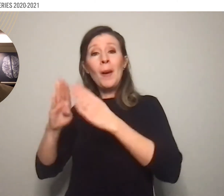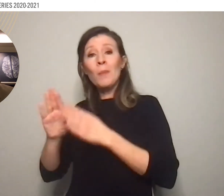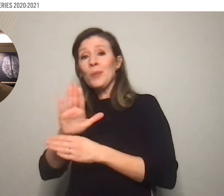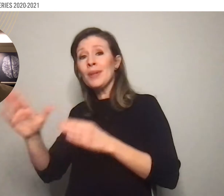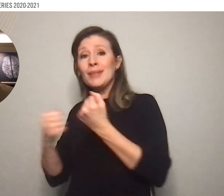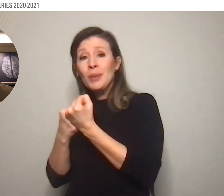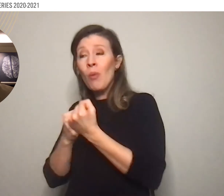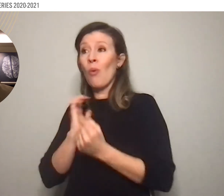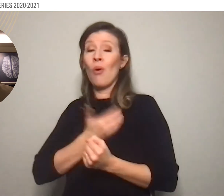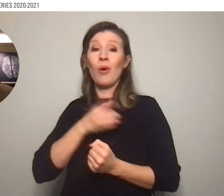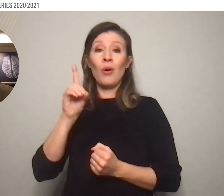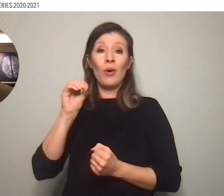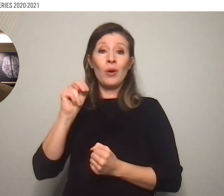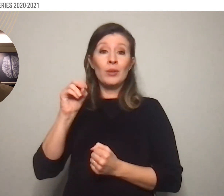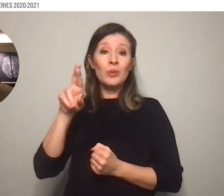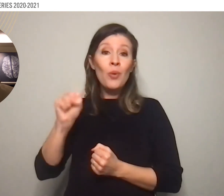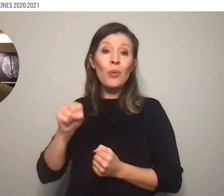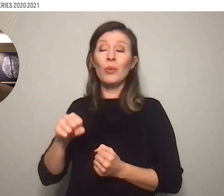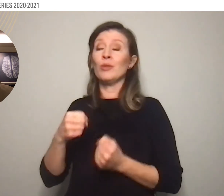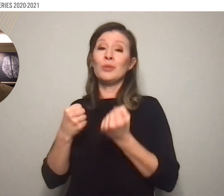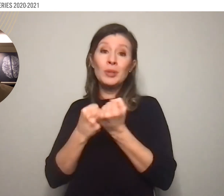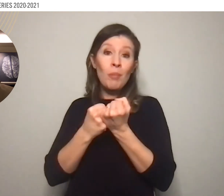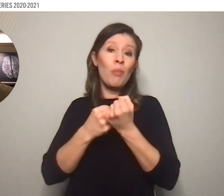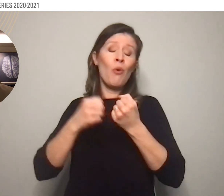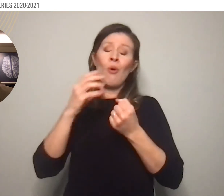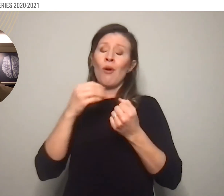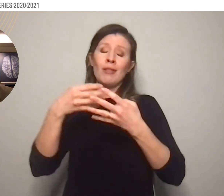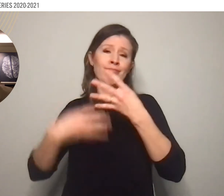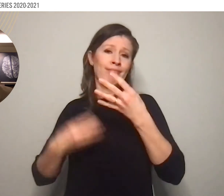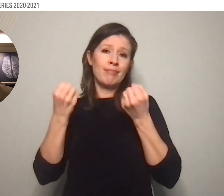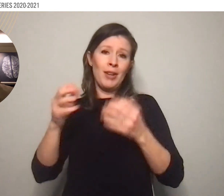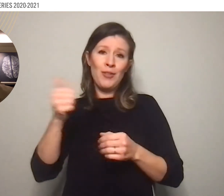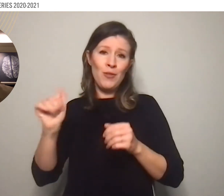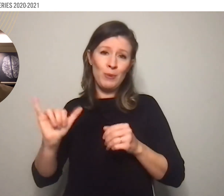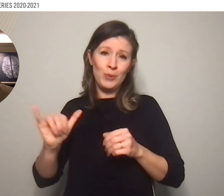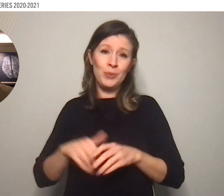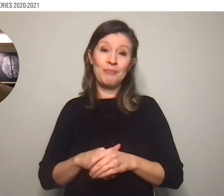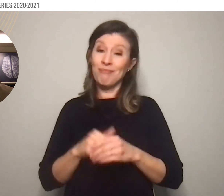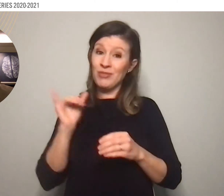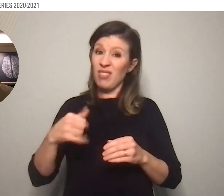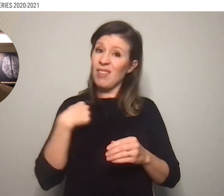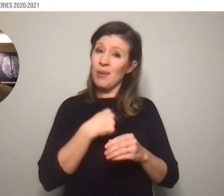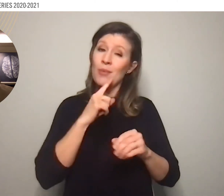of our community, our donors and and many many others. So we are working to build that